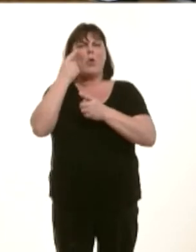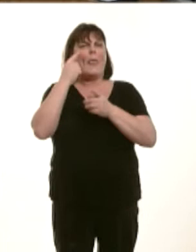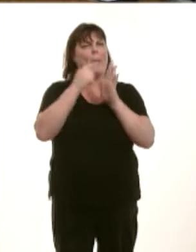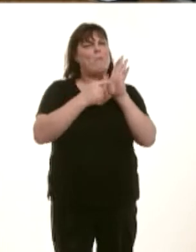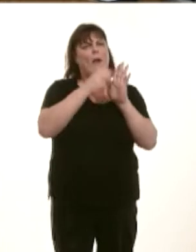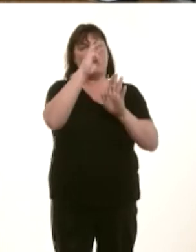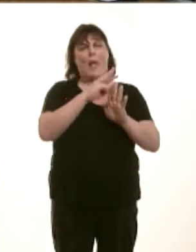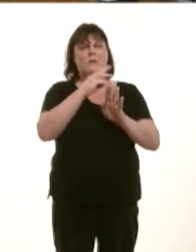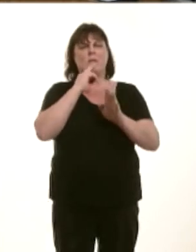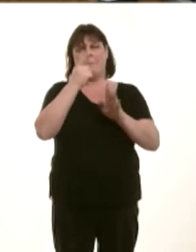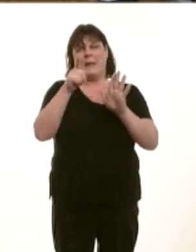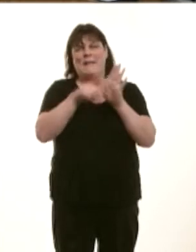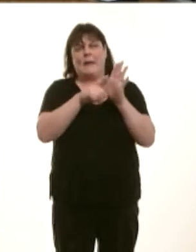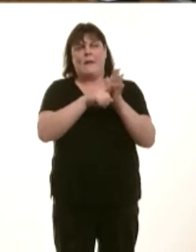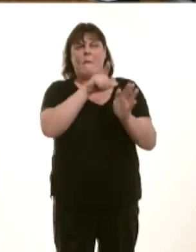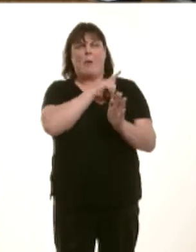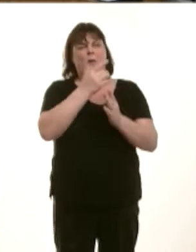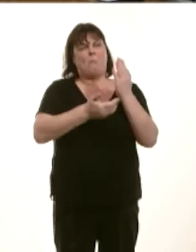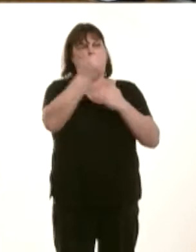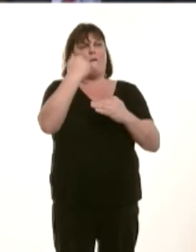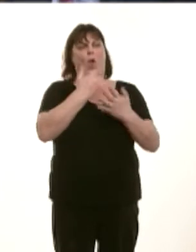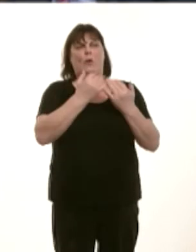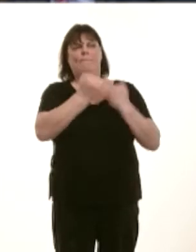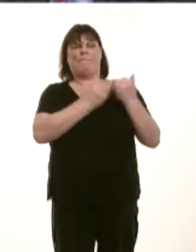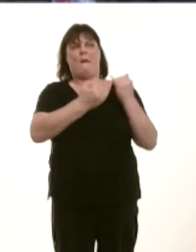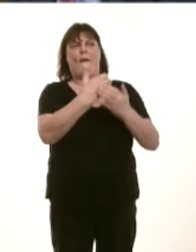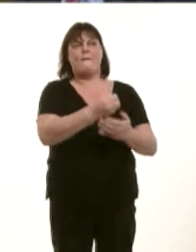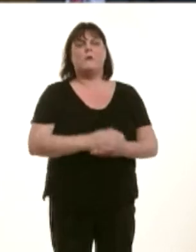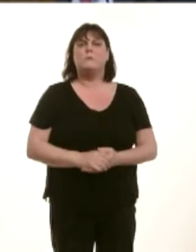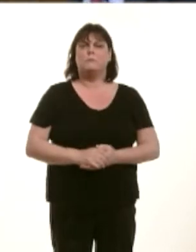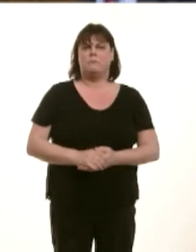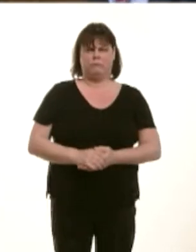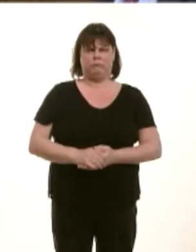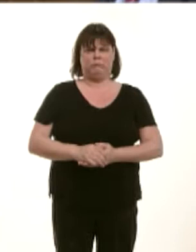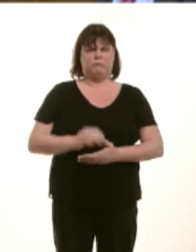Carwyn Jones: I donít think Wales has a tainted history at all as a brand, or as a nation.